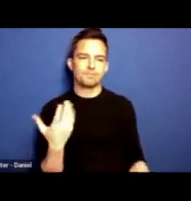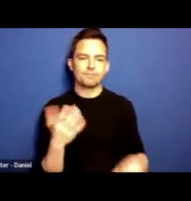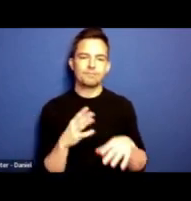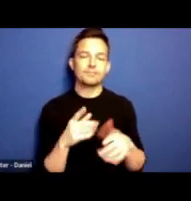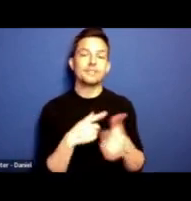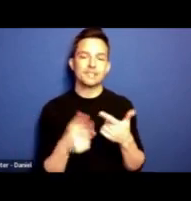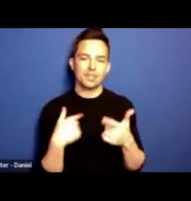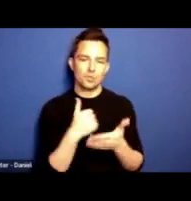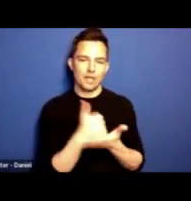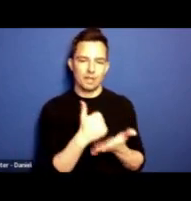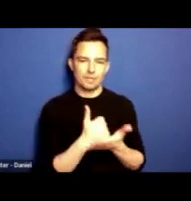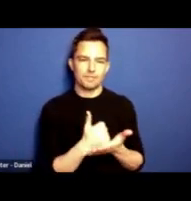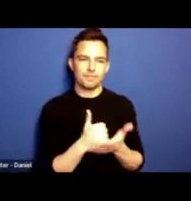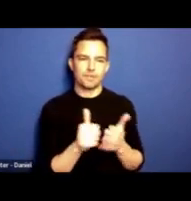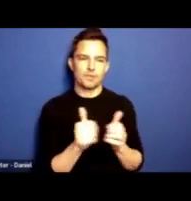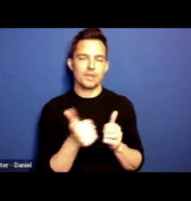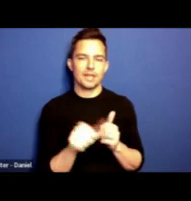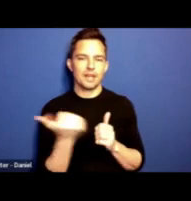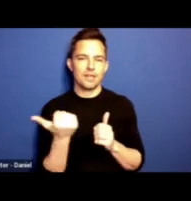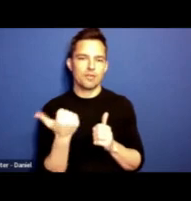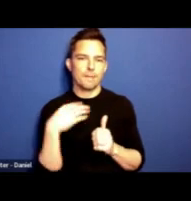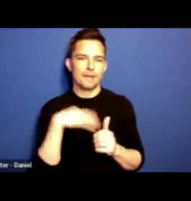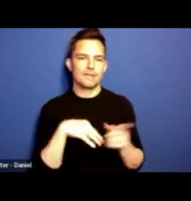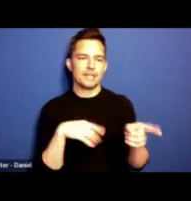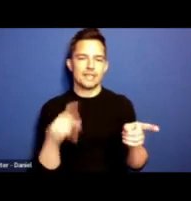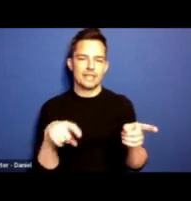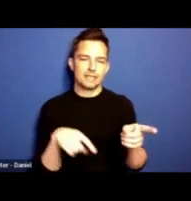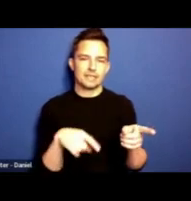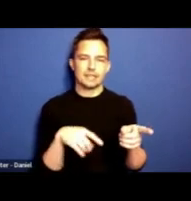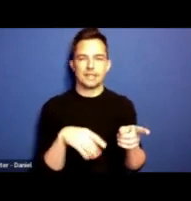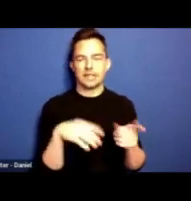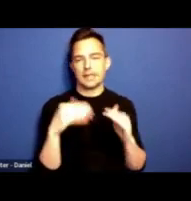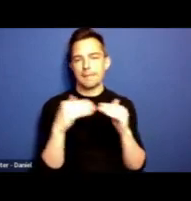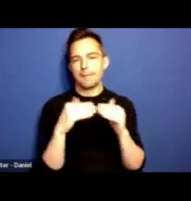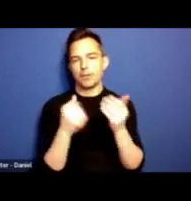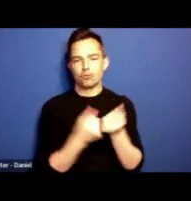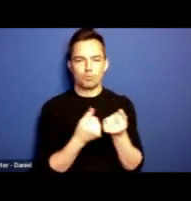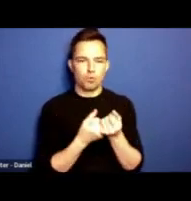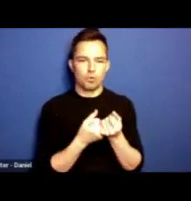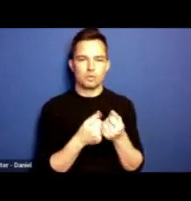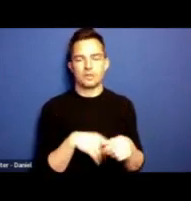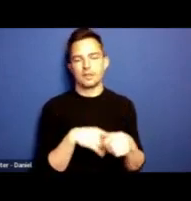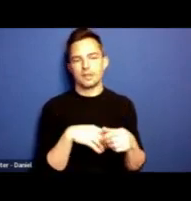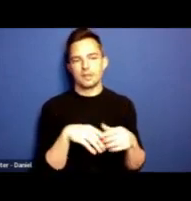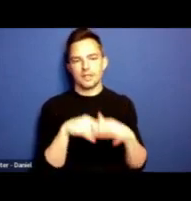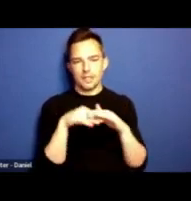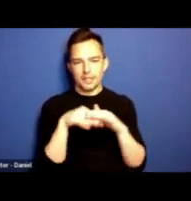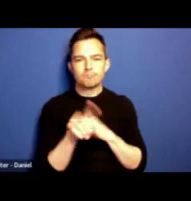with, you know, any other benefits that he might need a peer support, any, you know, getting into all of those real